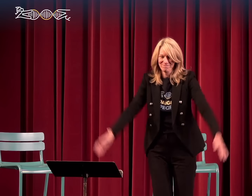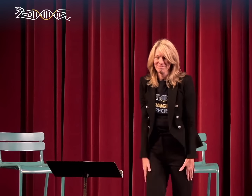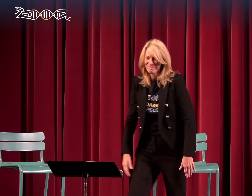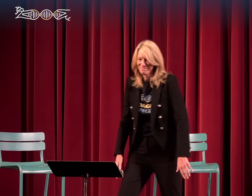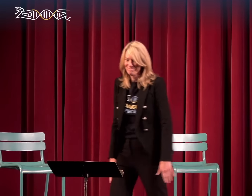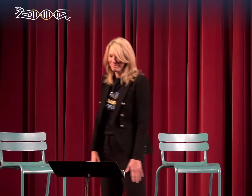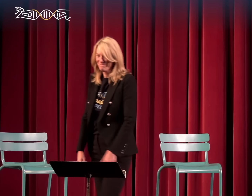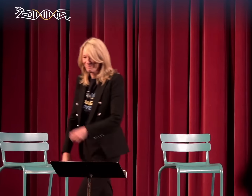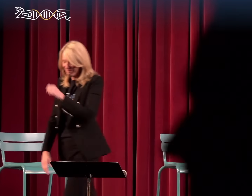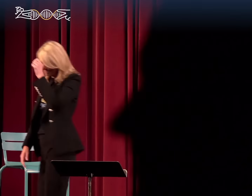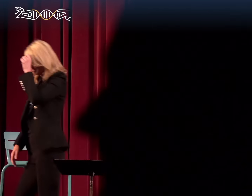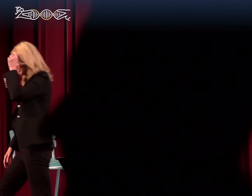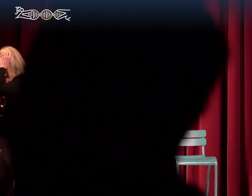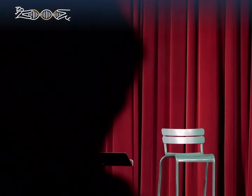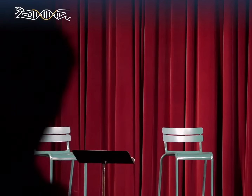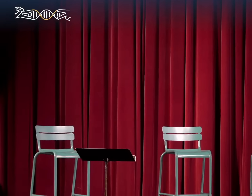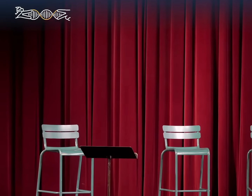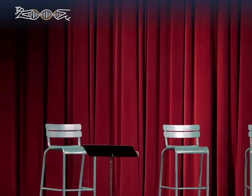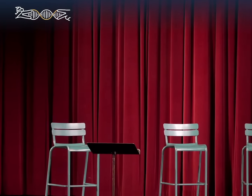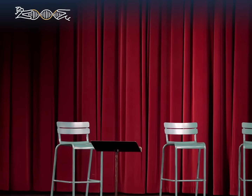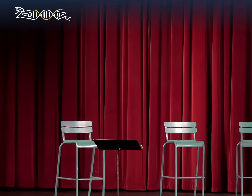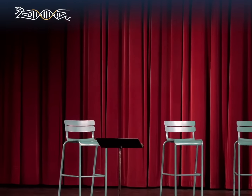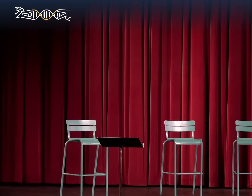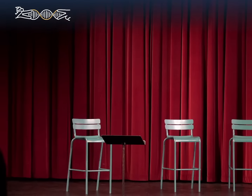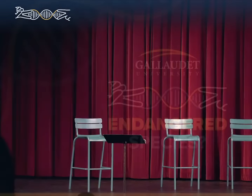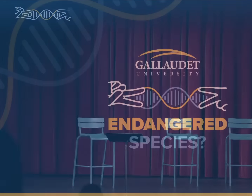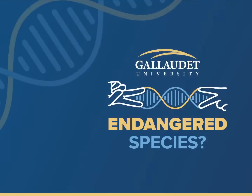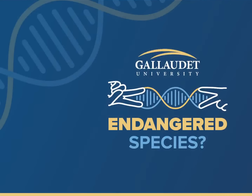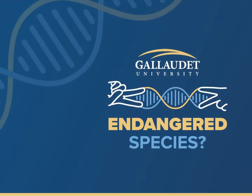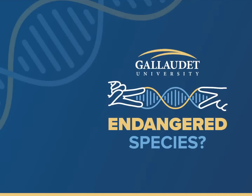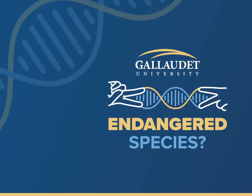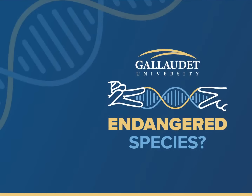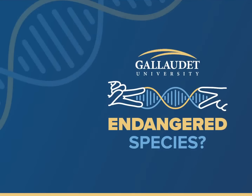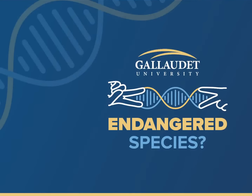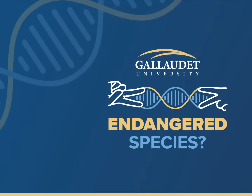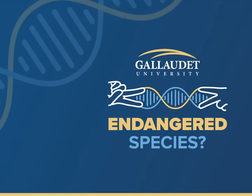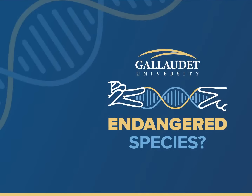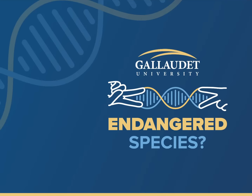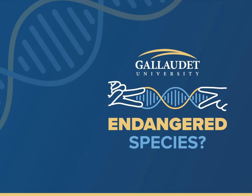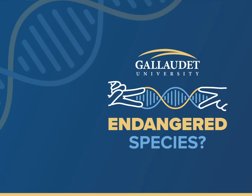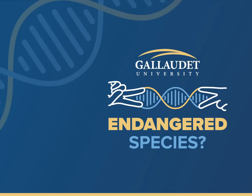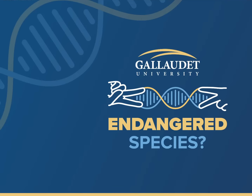Again thank you for coming and have a great day.